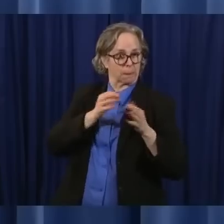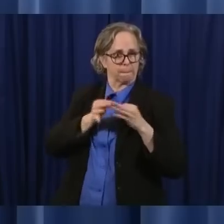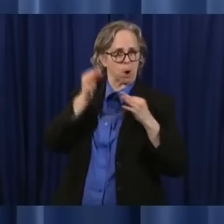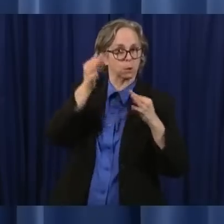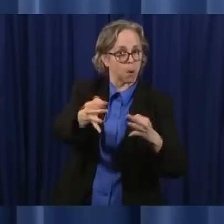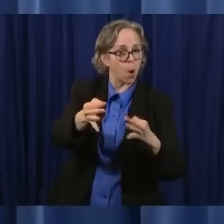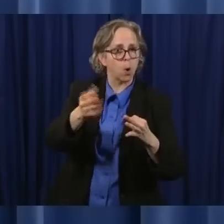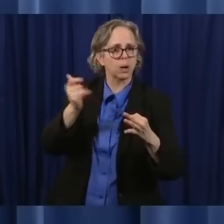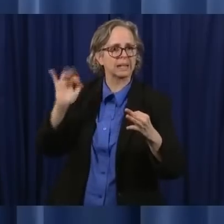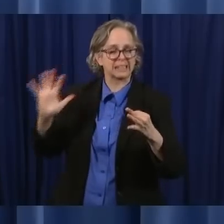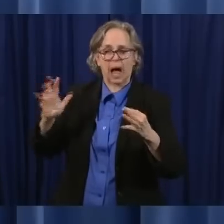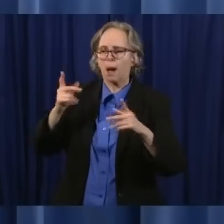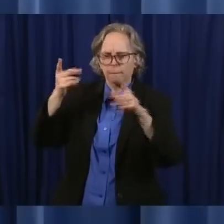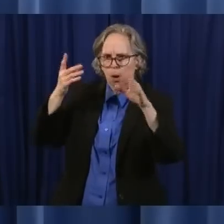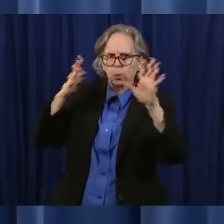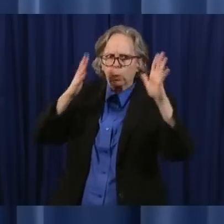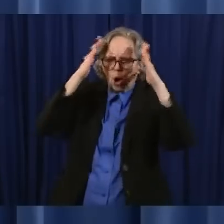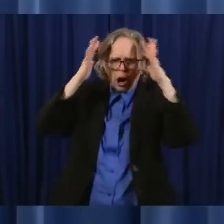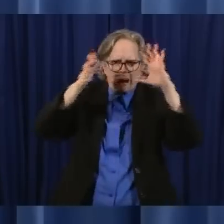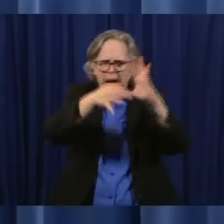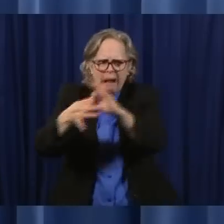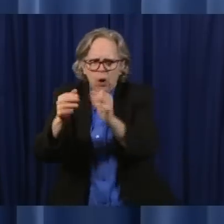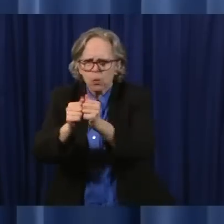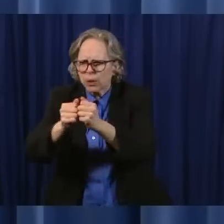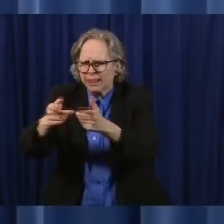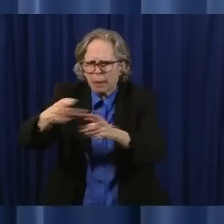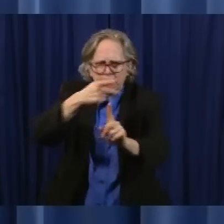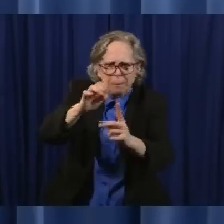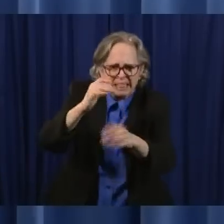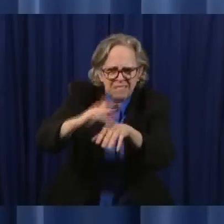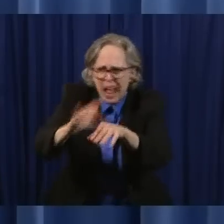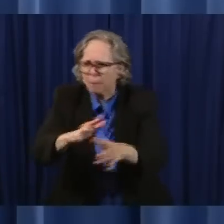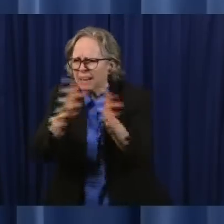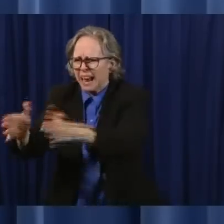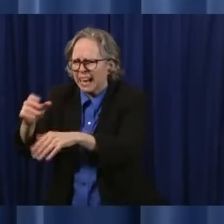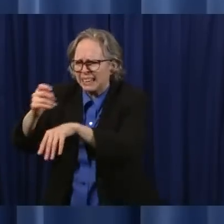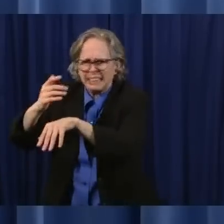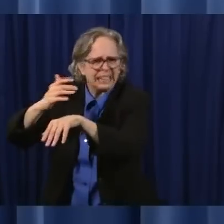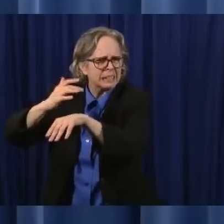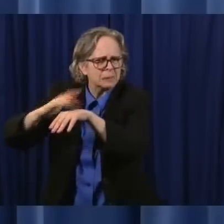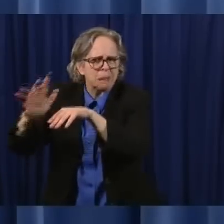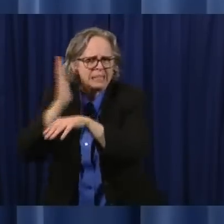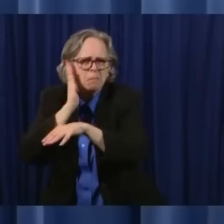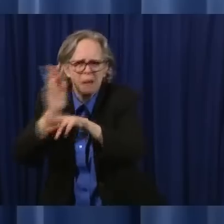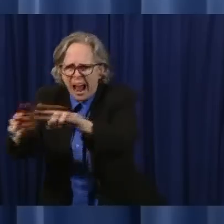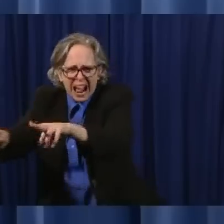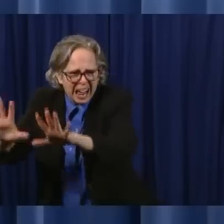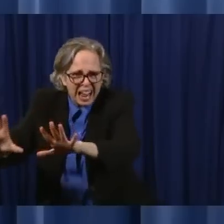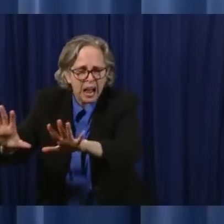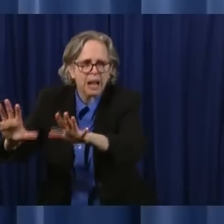ACTON ISSUED AN ORDER POSTPONING ELECTIVE SURGERY AND THE GOAL WAS TO PRESERVE CRITICAL PPE AND CLEAR OUT